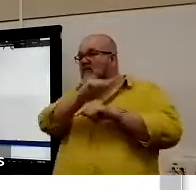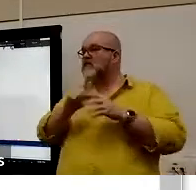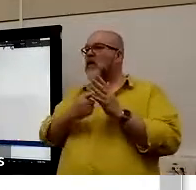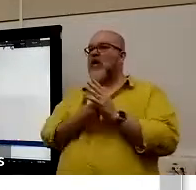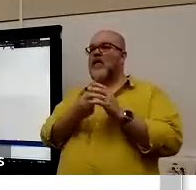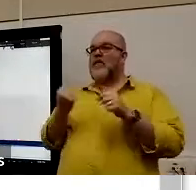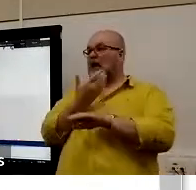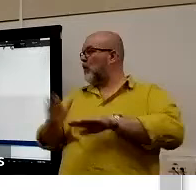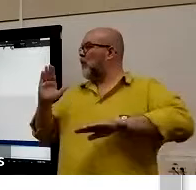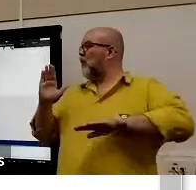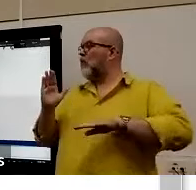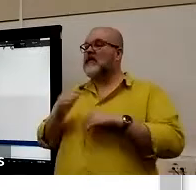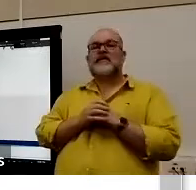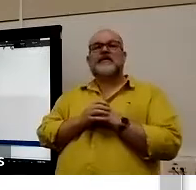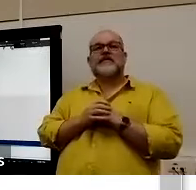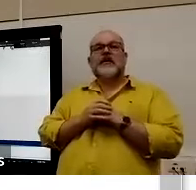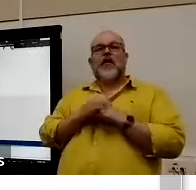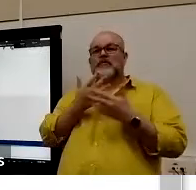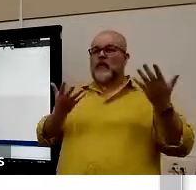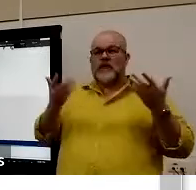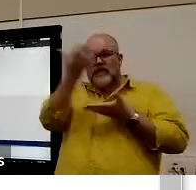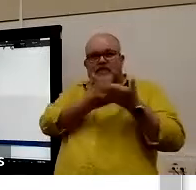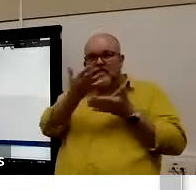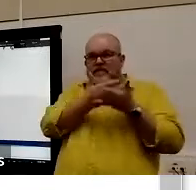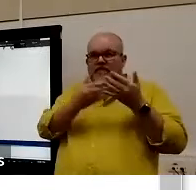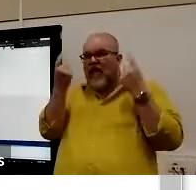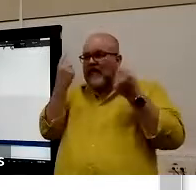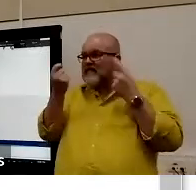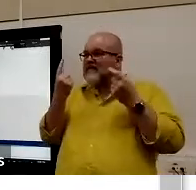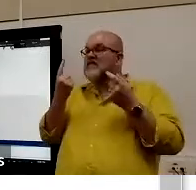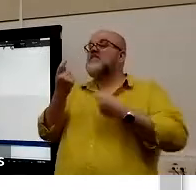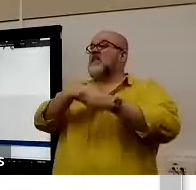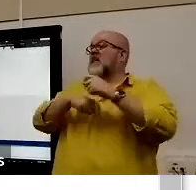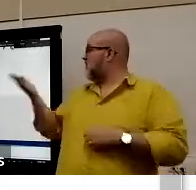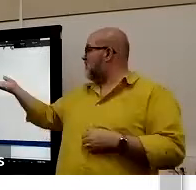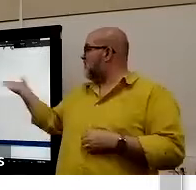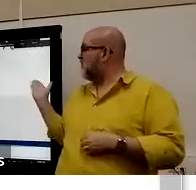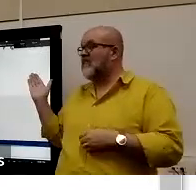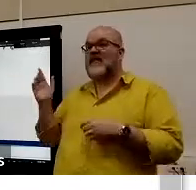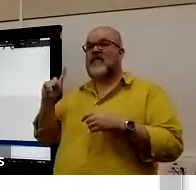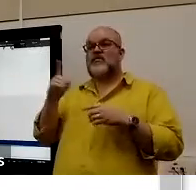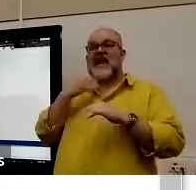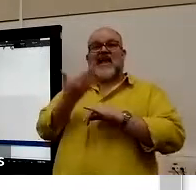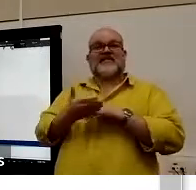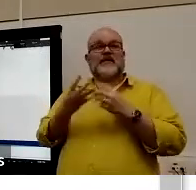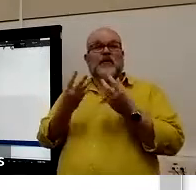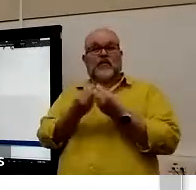Keeping the old information copying other states or creating new information so a lot